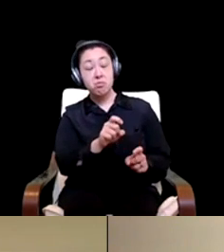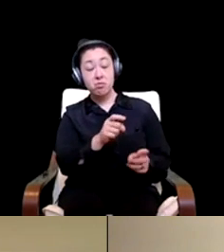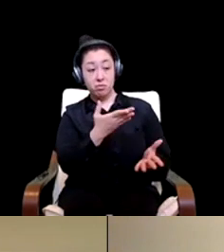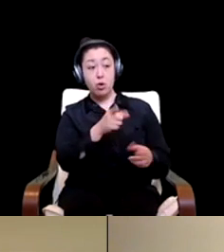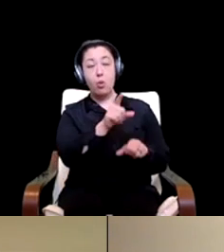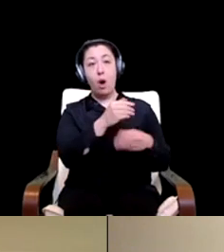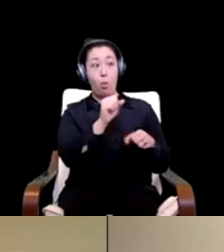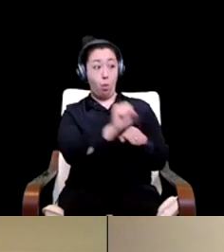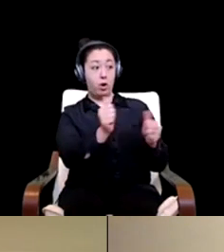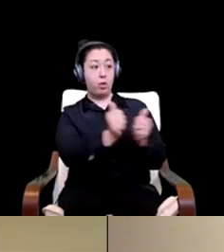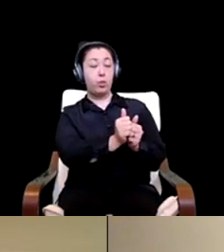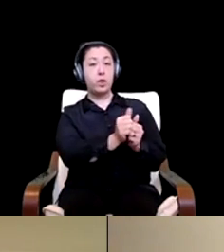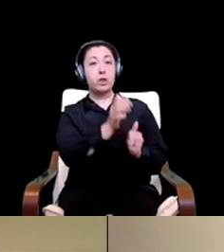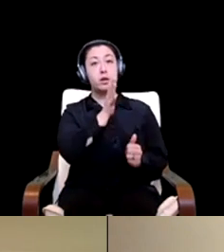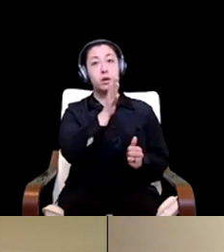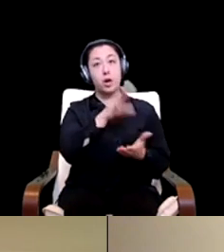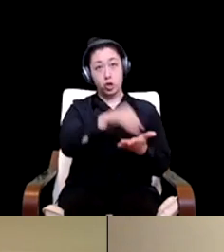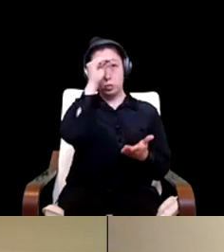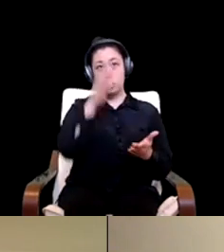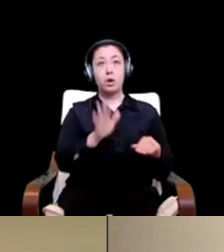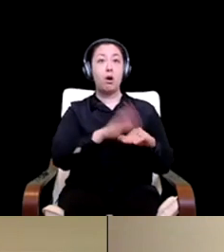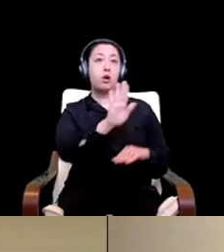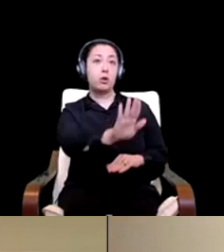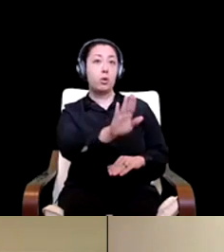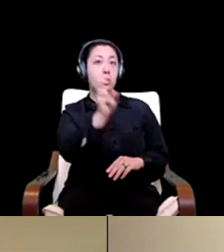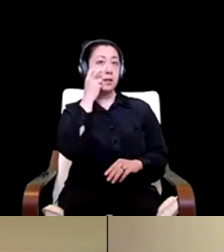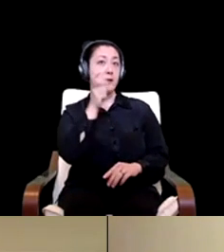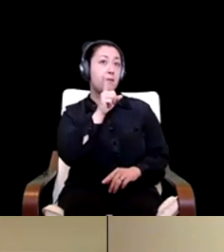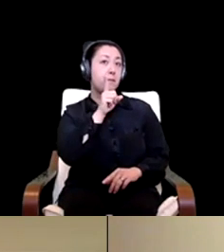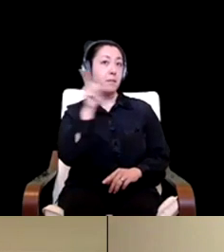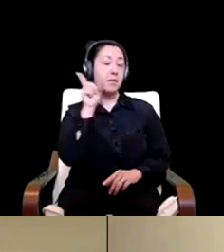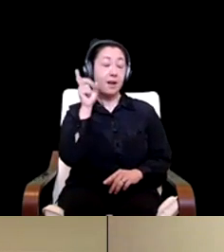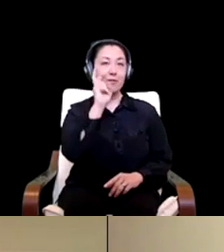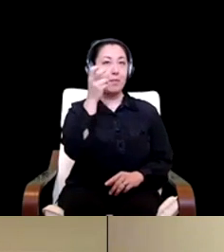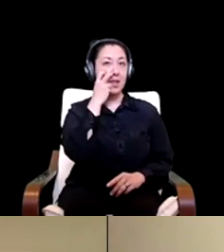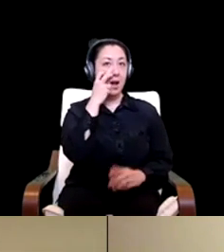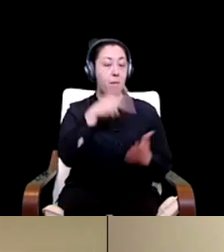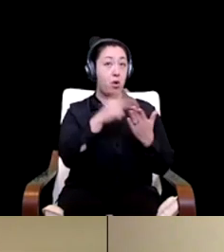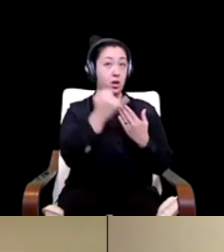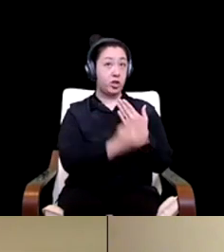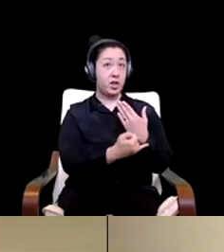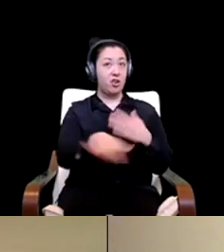Deafblind project read and about 45% of you either responded with a "no" or an "I don't